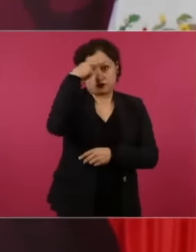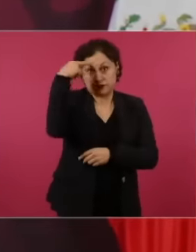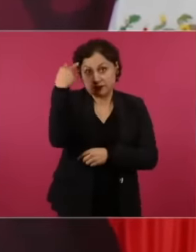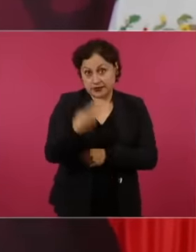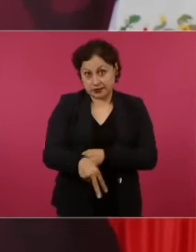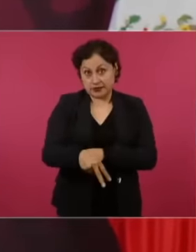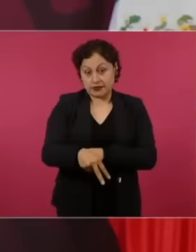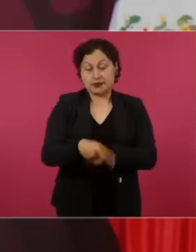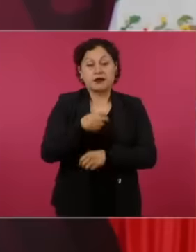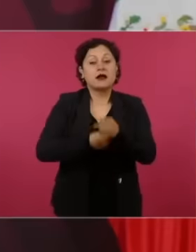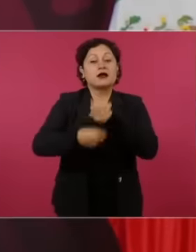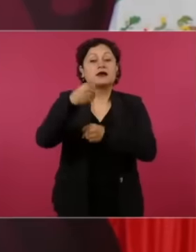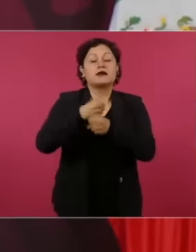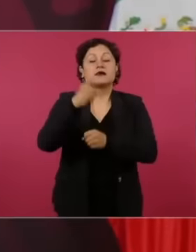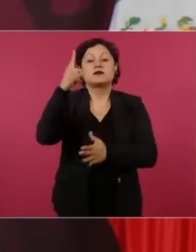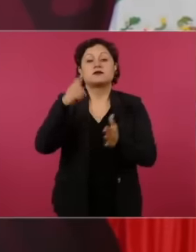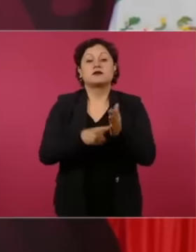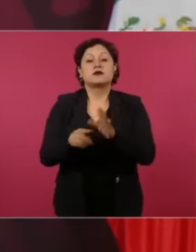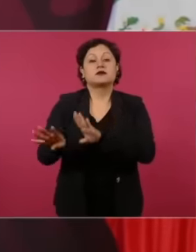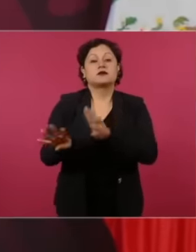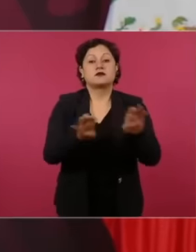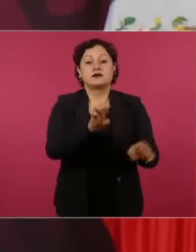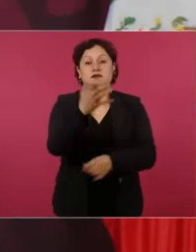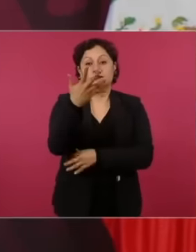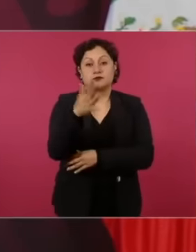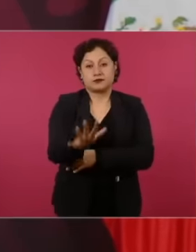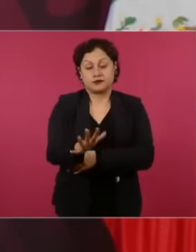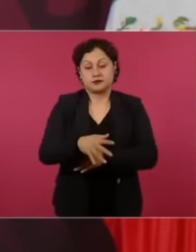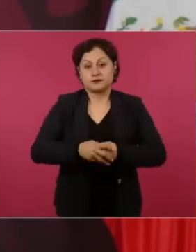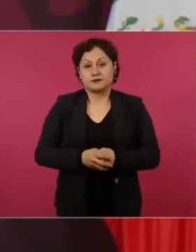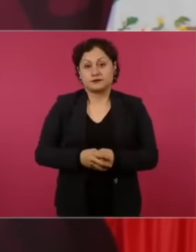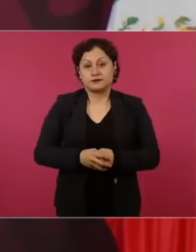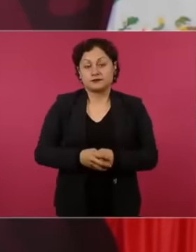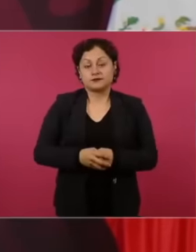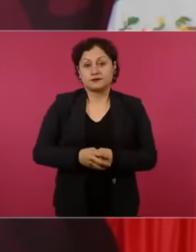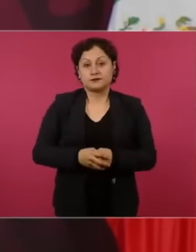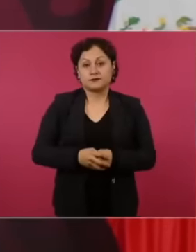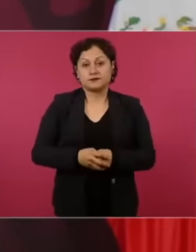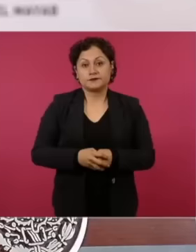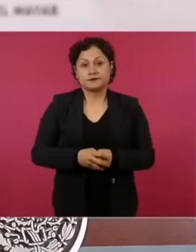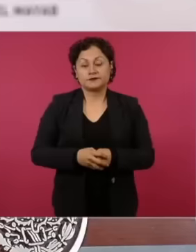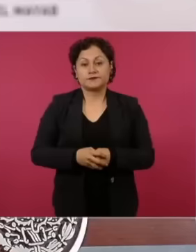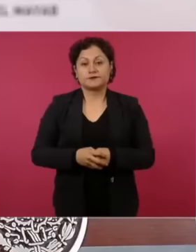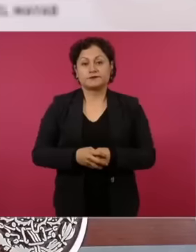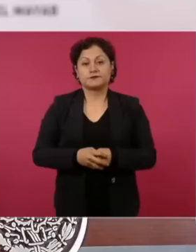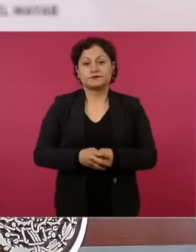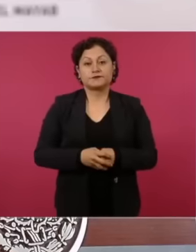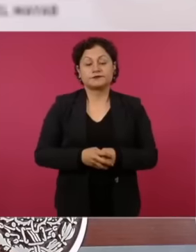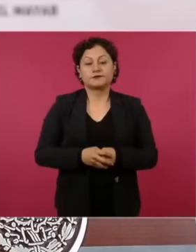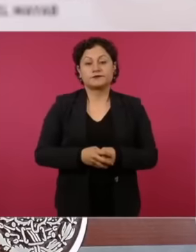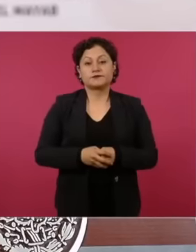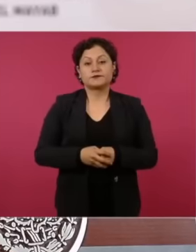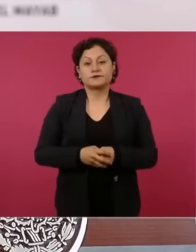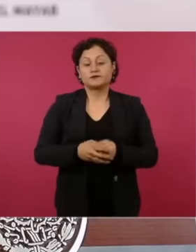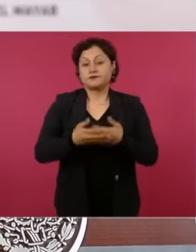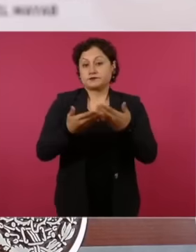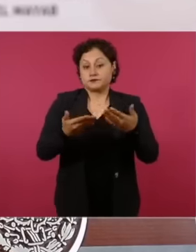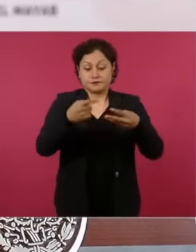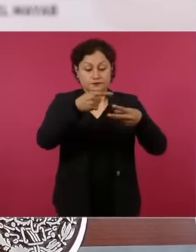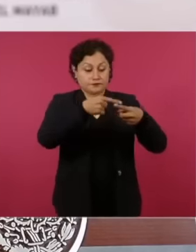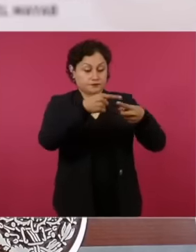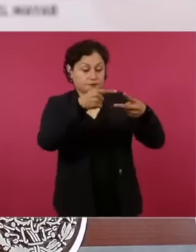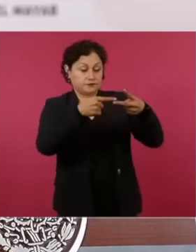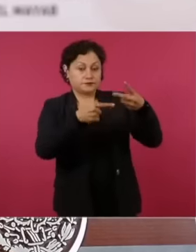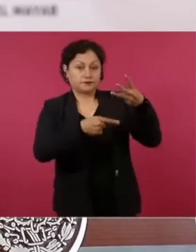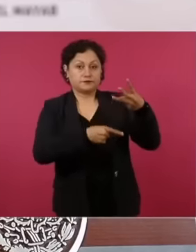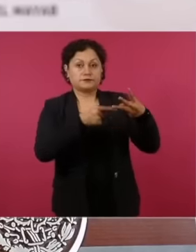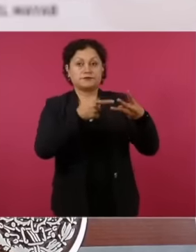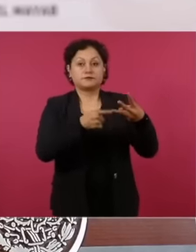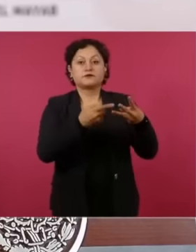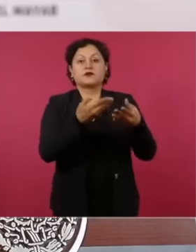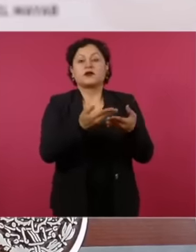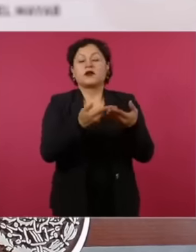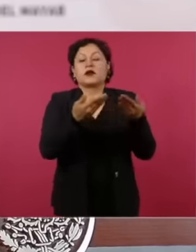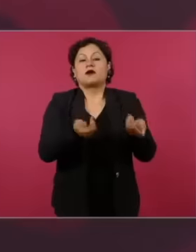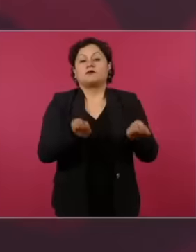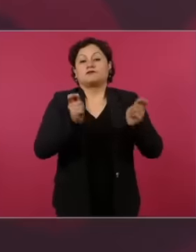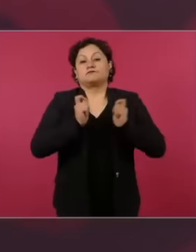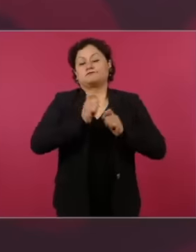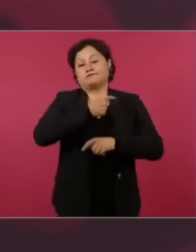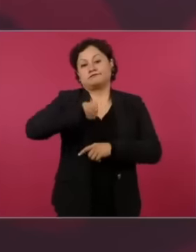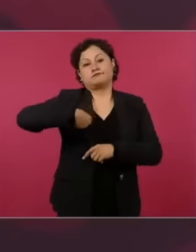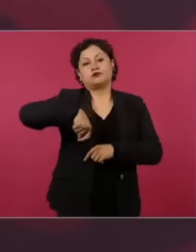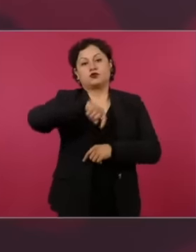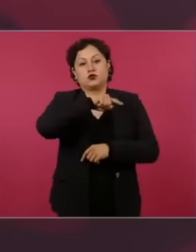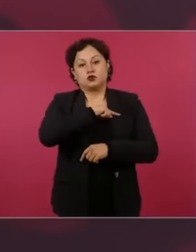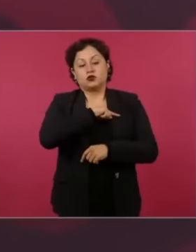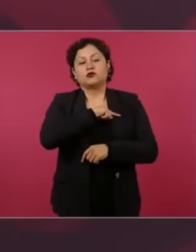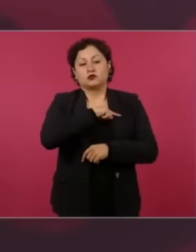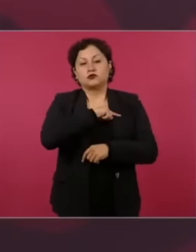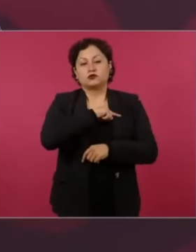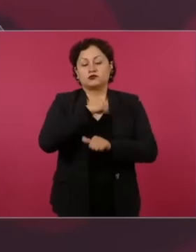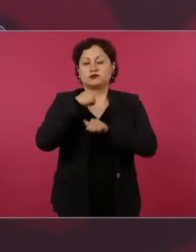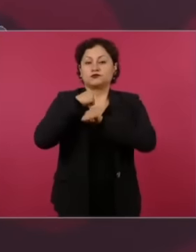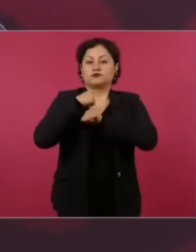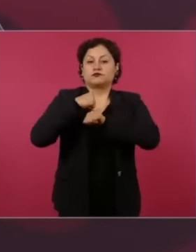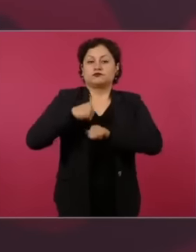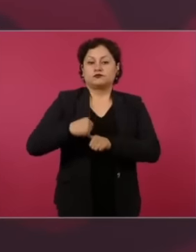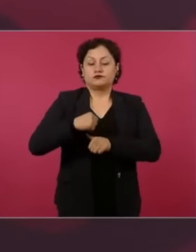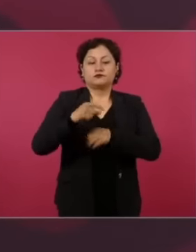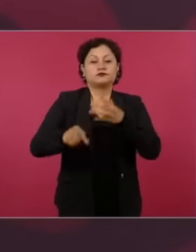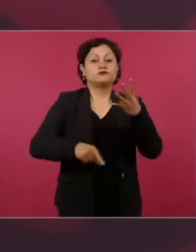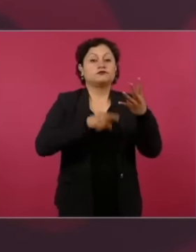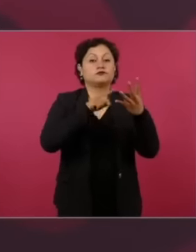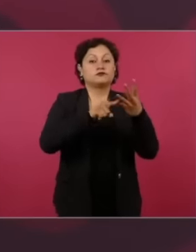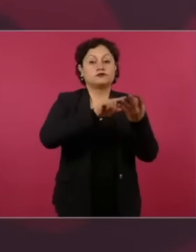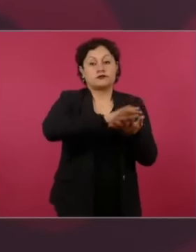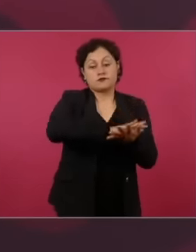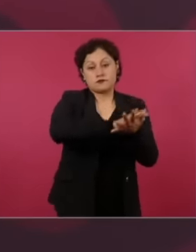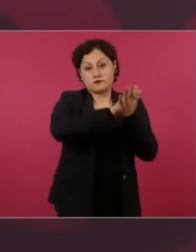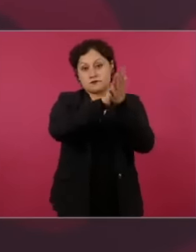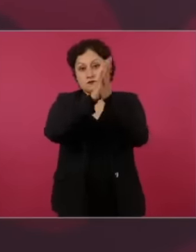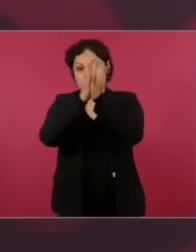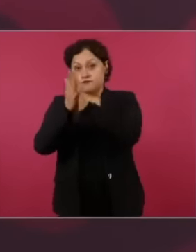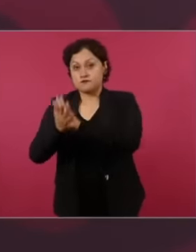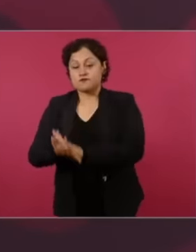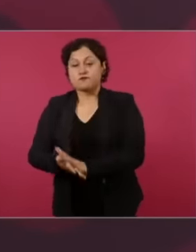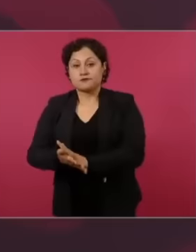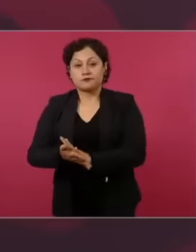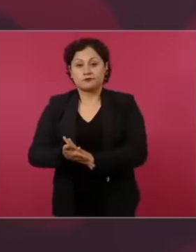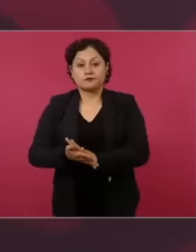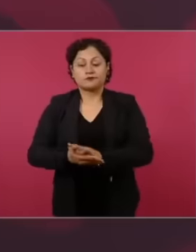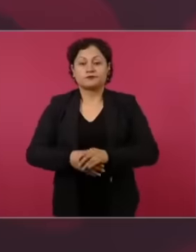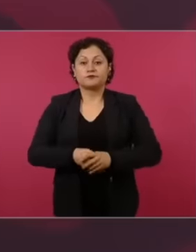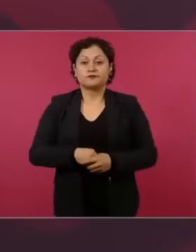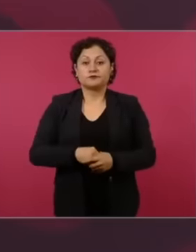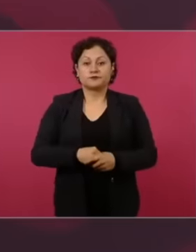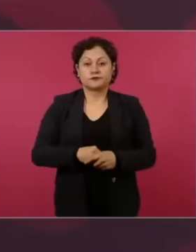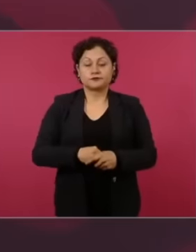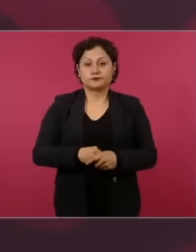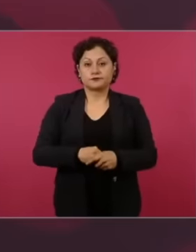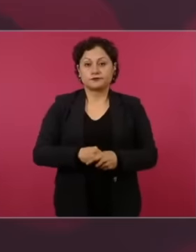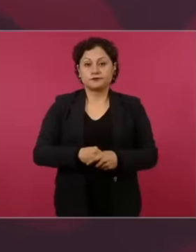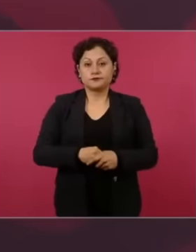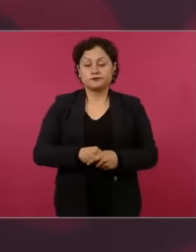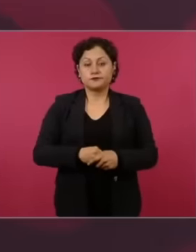1910 now it was our turn to carry out this process of transformation that was